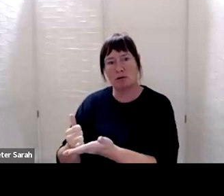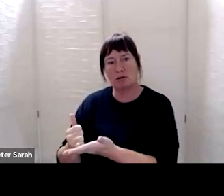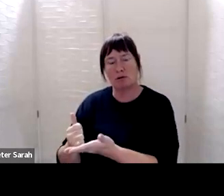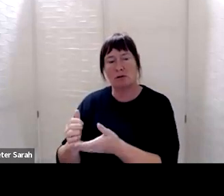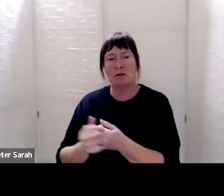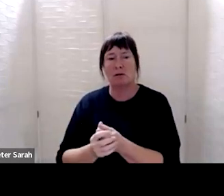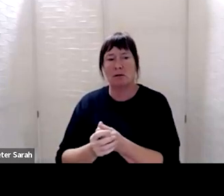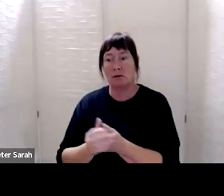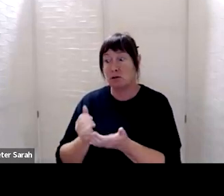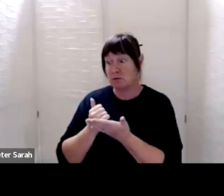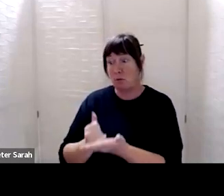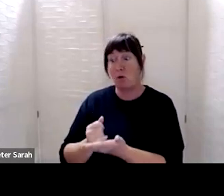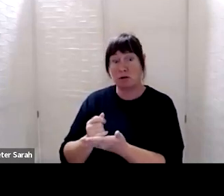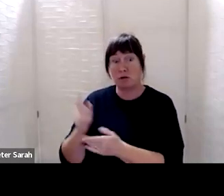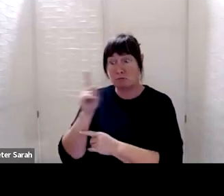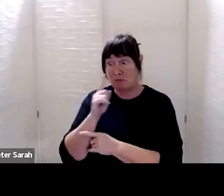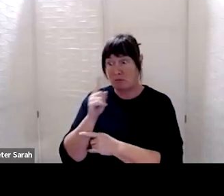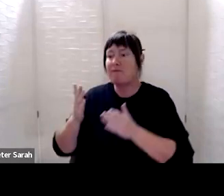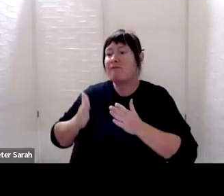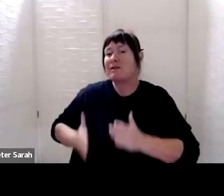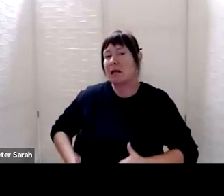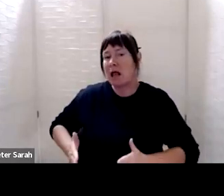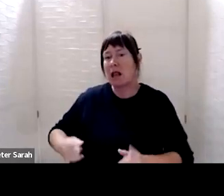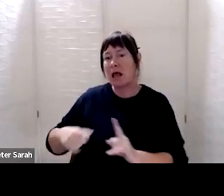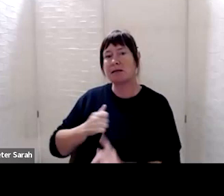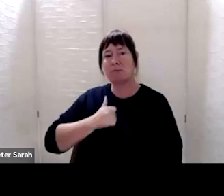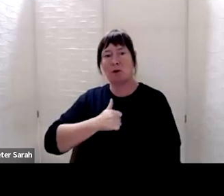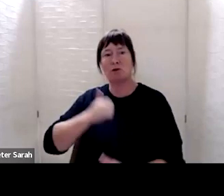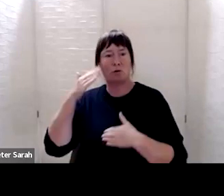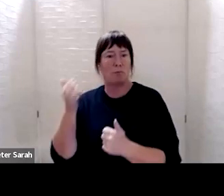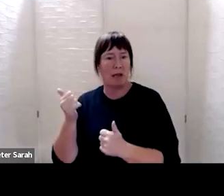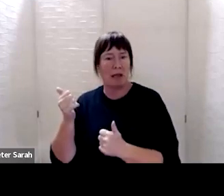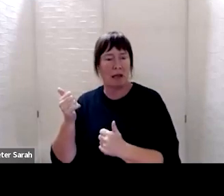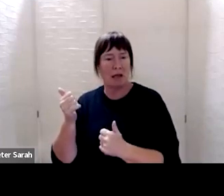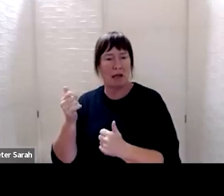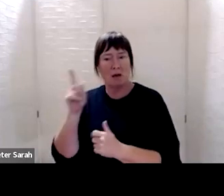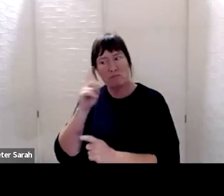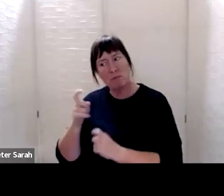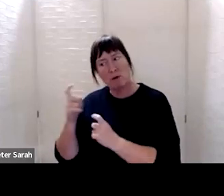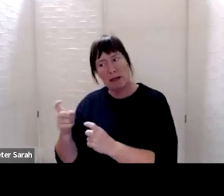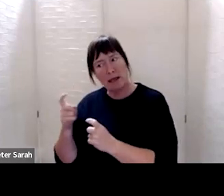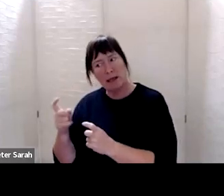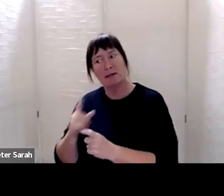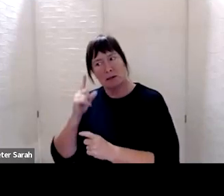to support the physical and emotional wellbeing of carers, so that they can continue doing what they do.